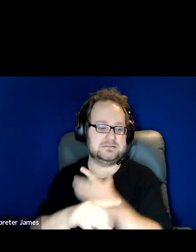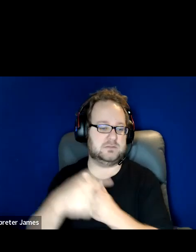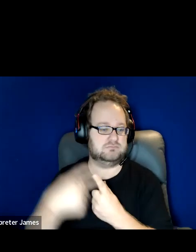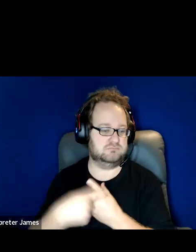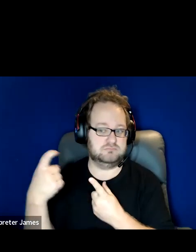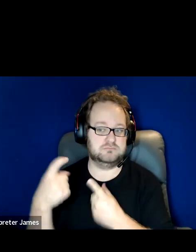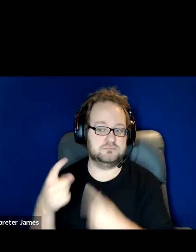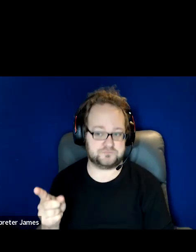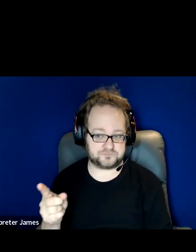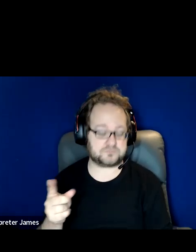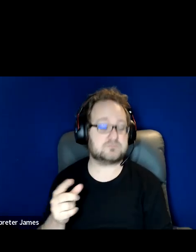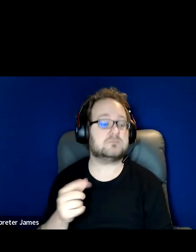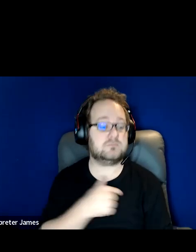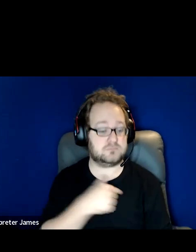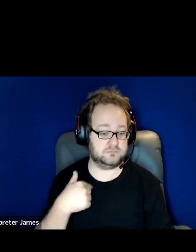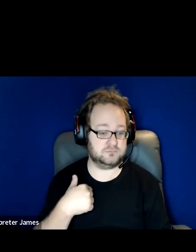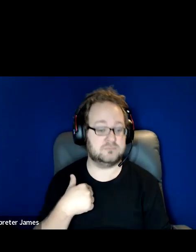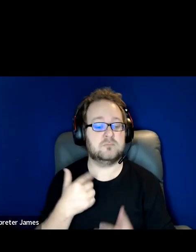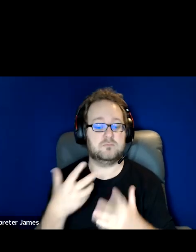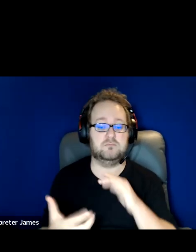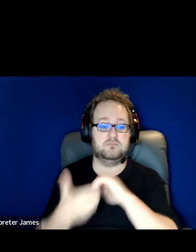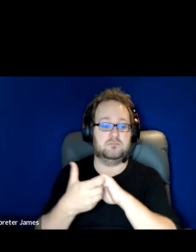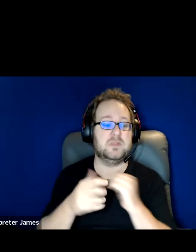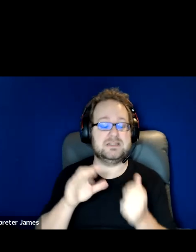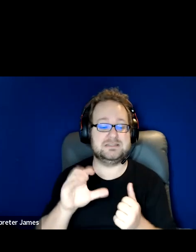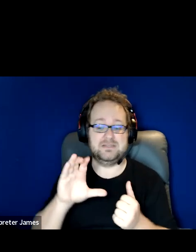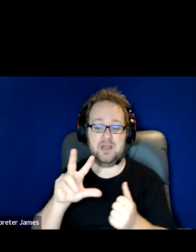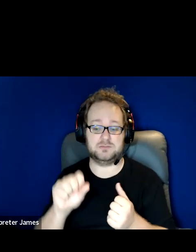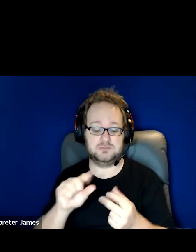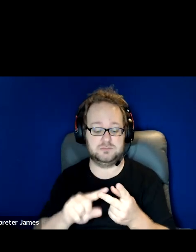established new contracts with CVS, Walgreen's and ETrueNorth